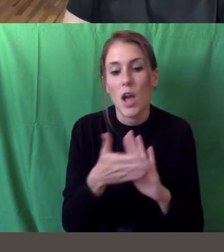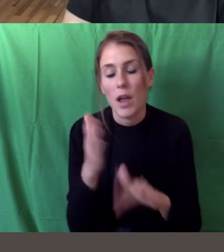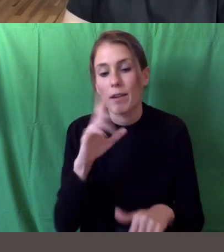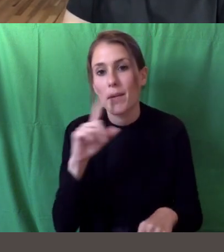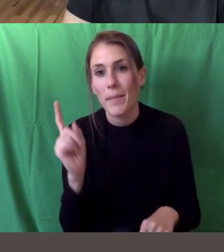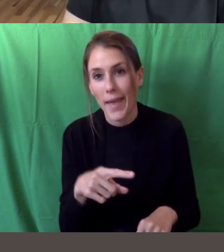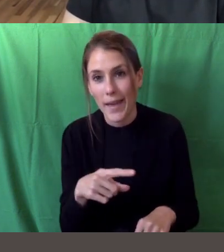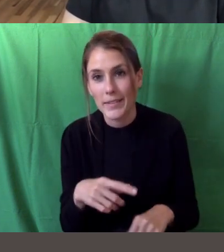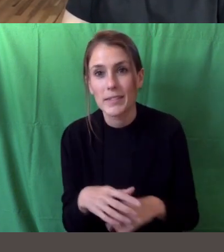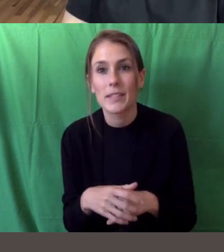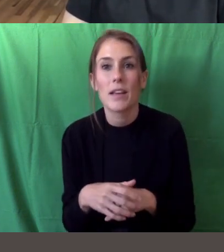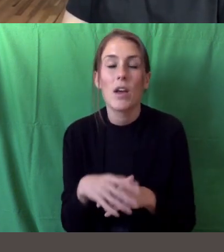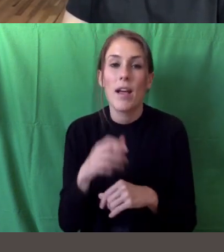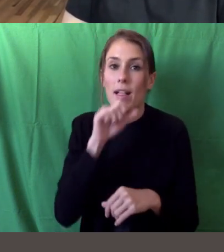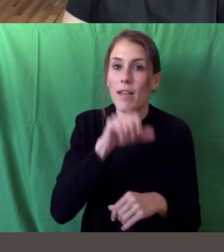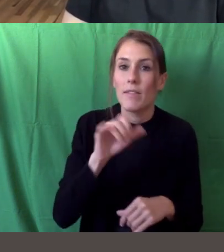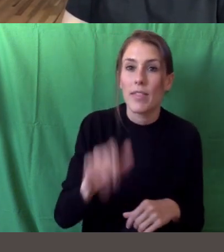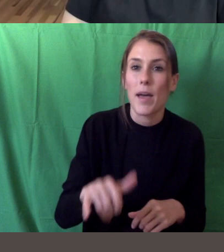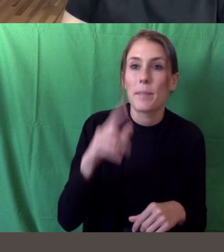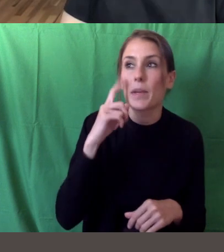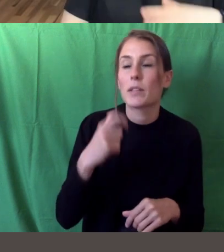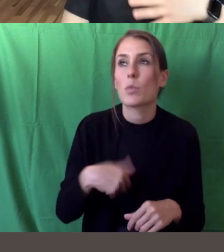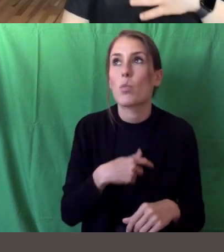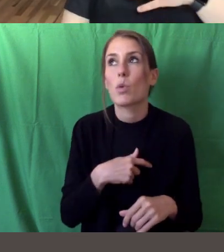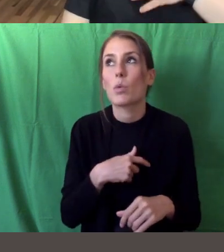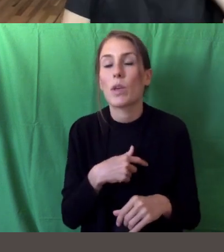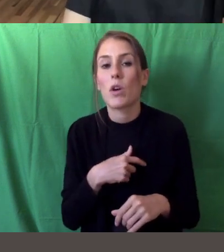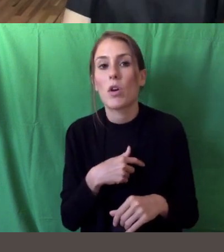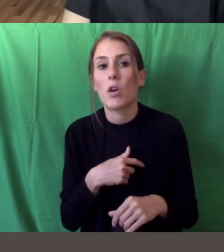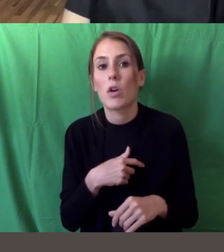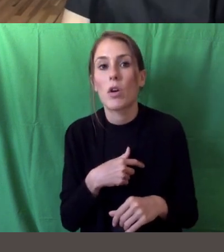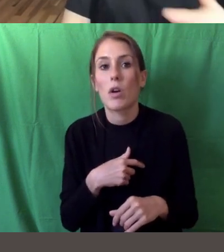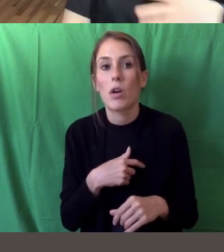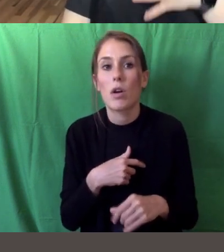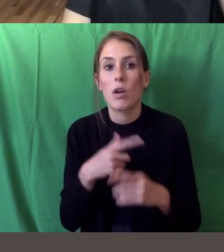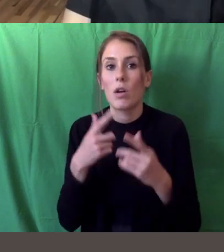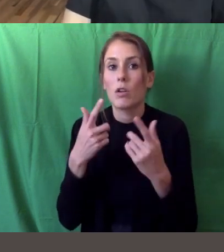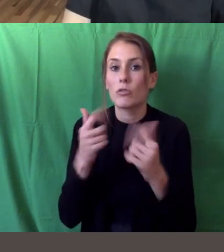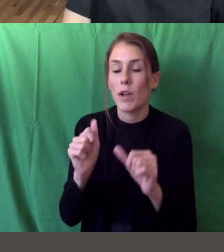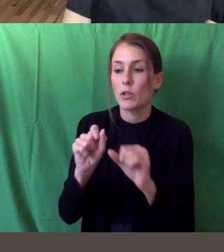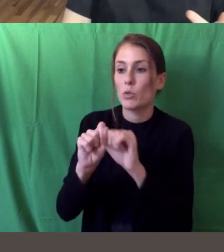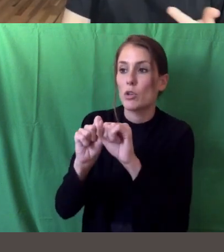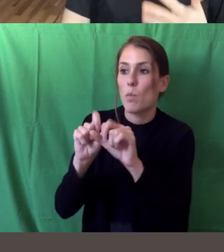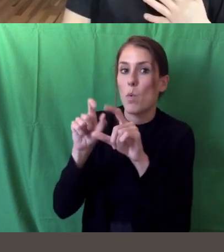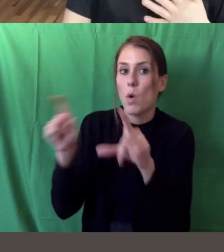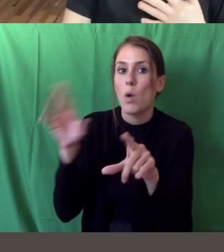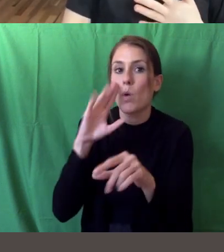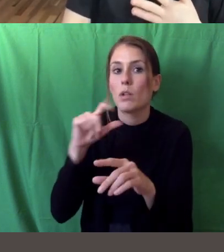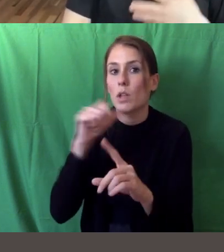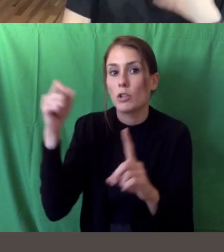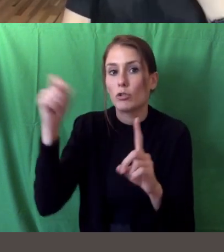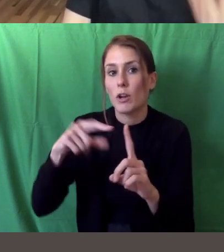which I love because when we're actually codifying our deployment process, we're not going to be triggering that